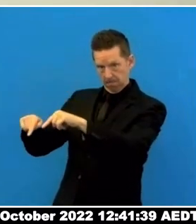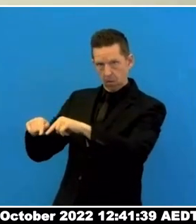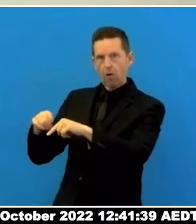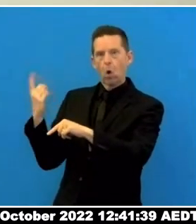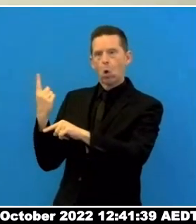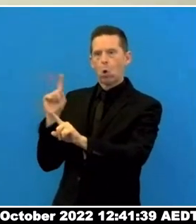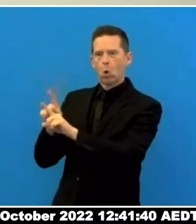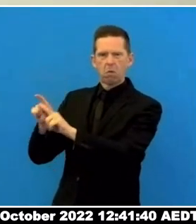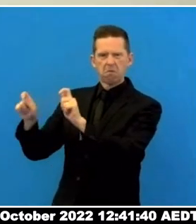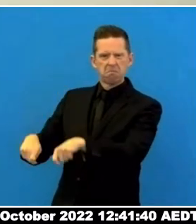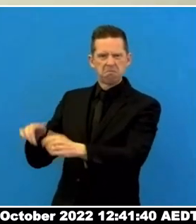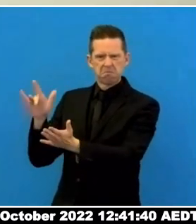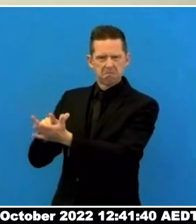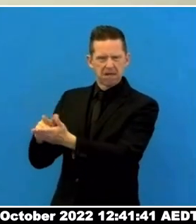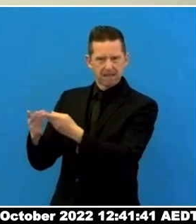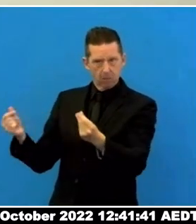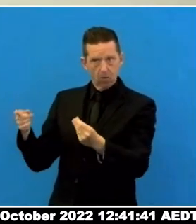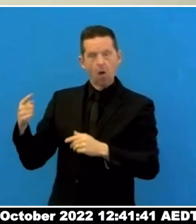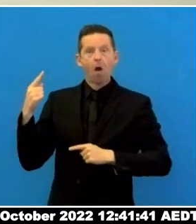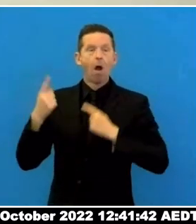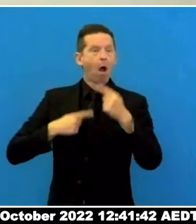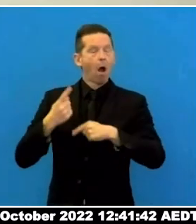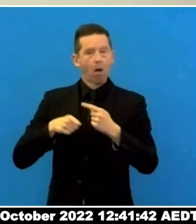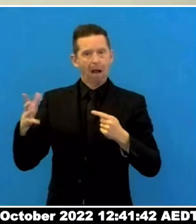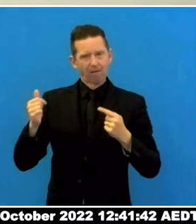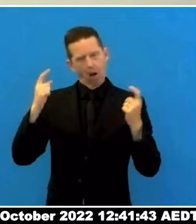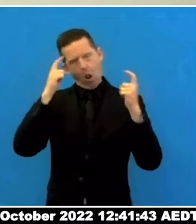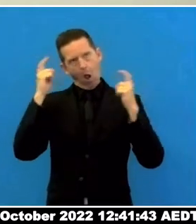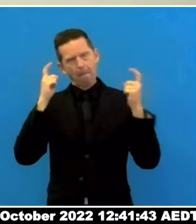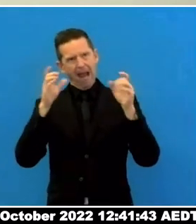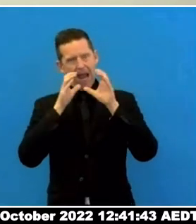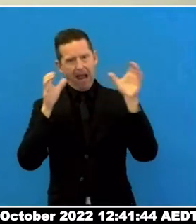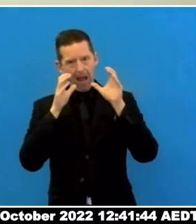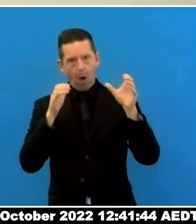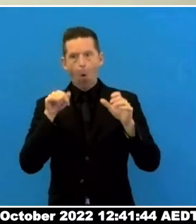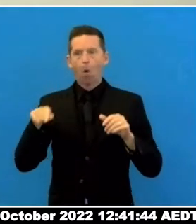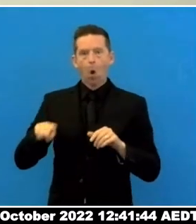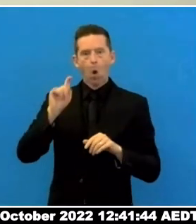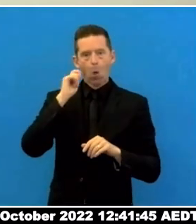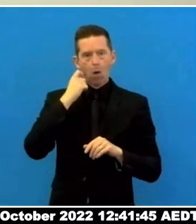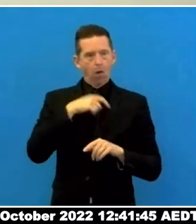significant mental health issues, including nightmares which made him fearful. He would leave the house, wander in the neighbourhood,